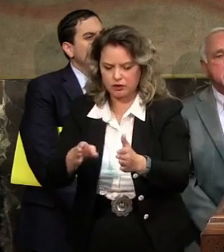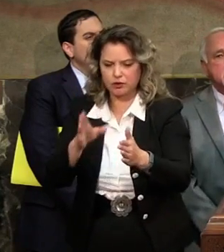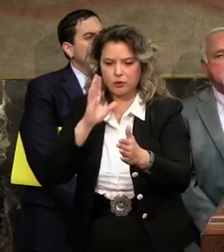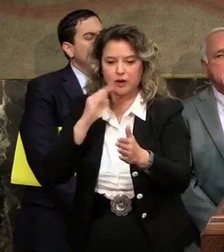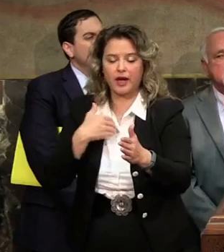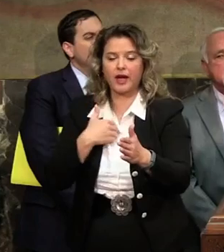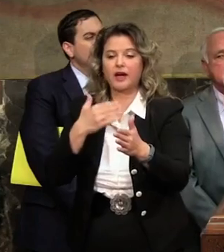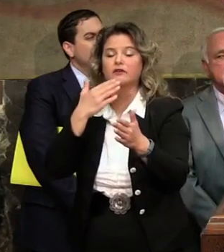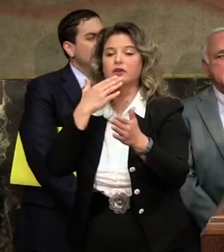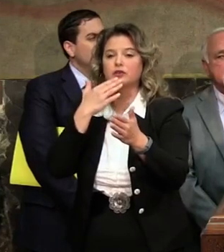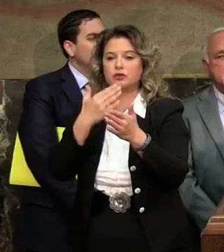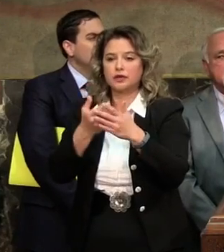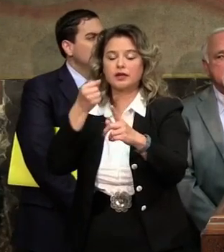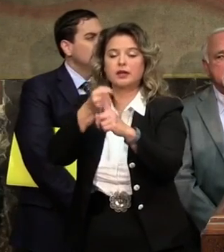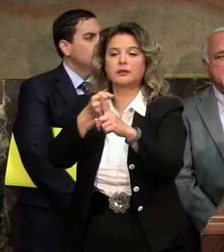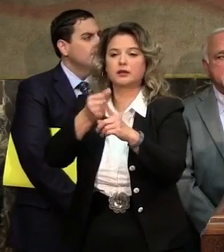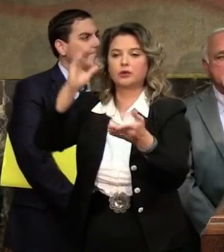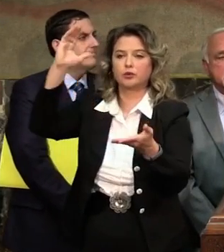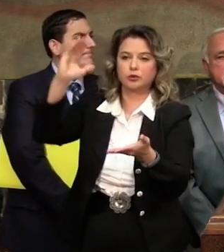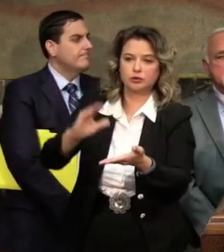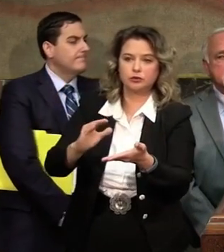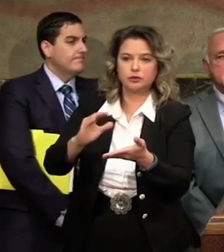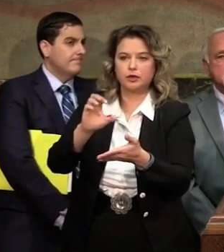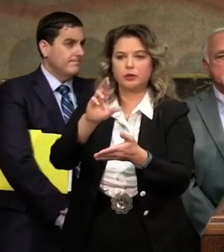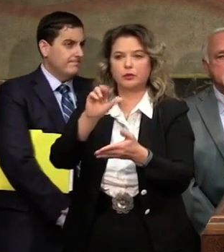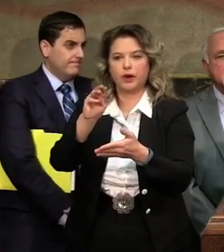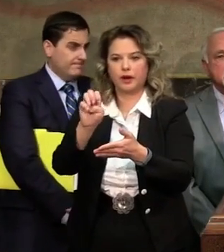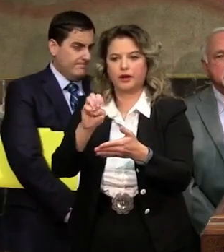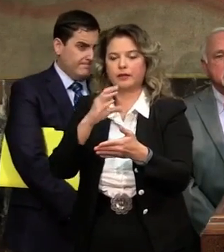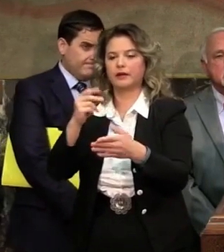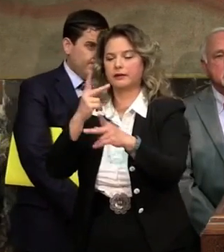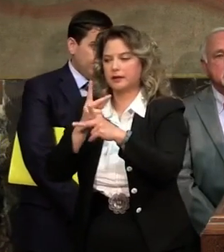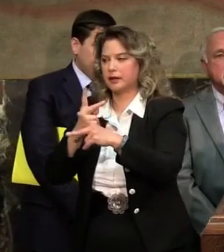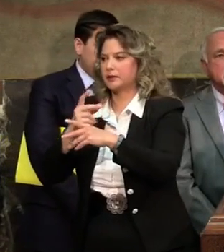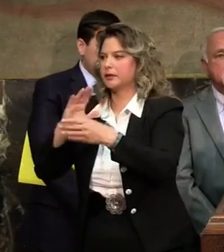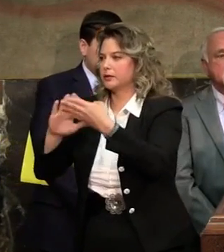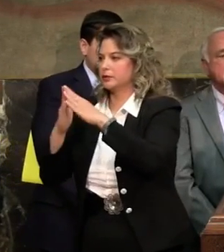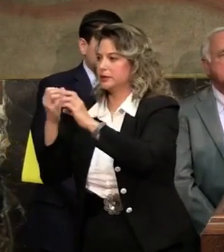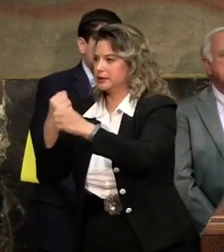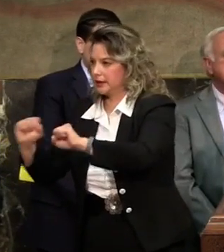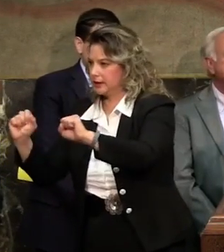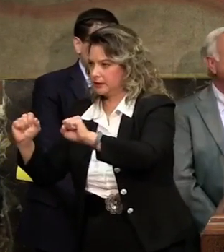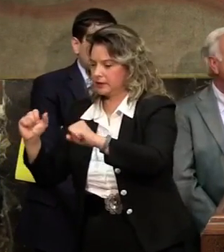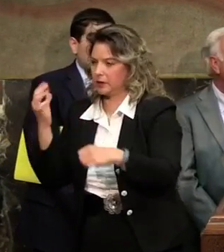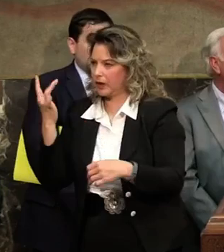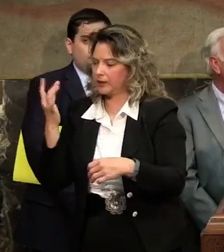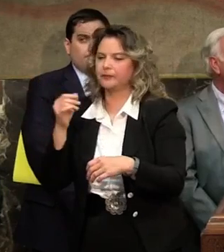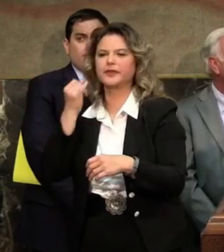reducing crime in keeping our community safe because if a person comes to my